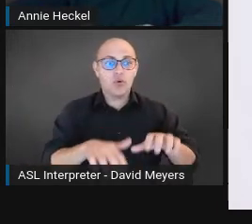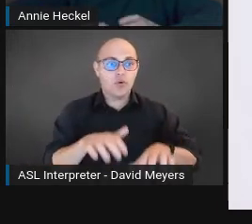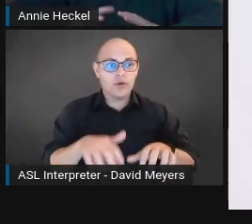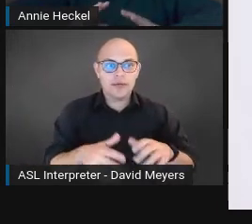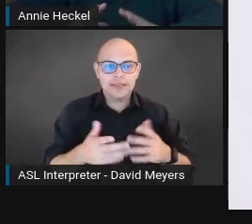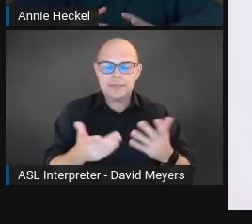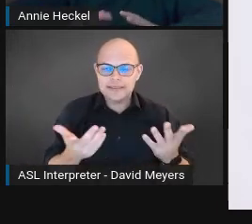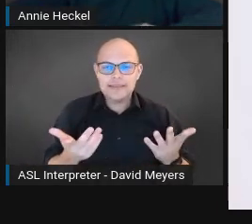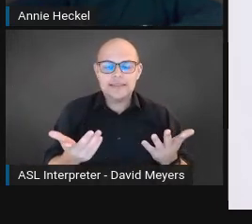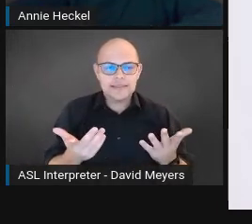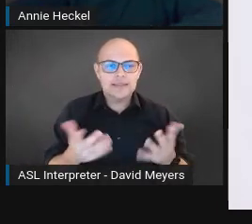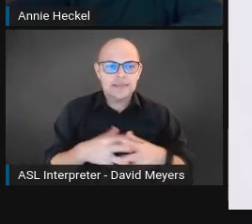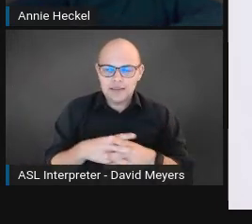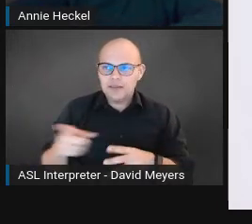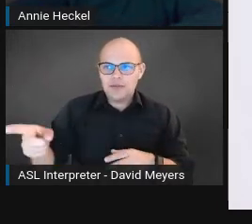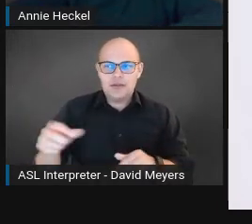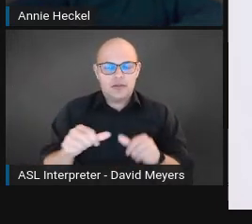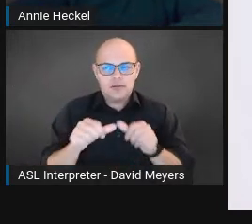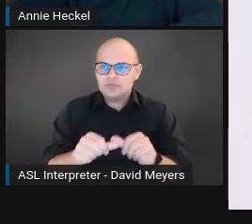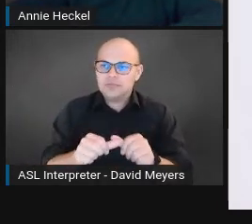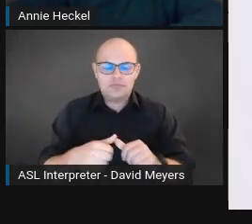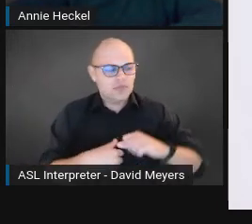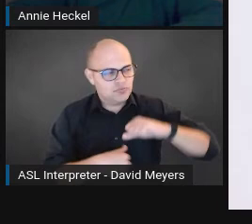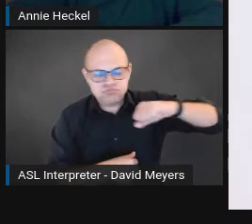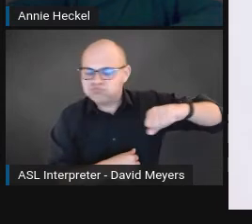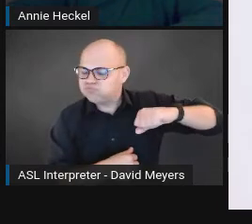and then they keep at it, you start by asking them,